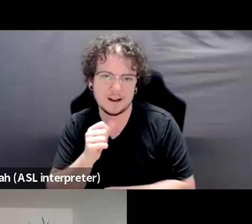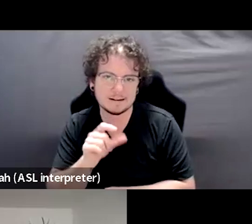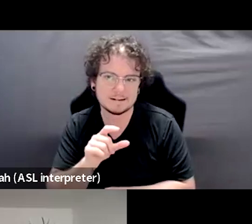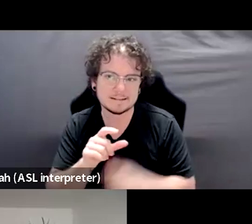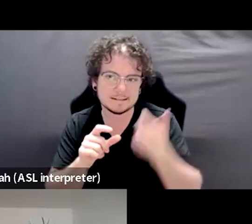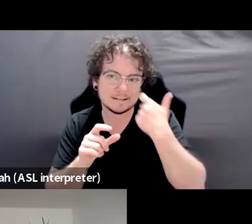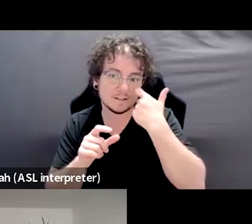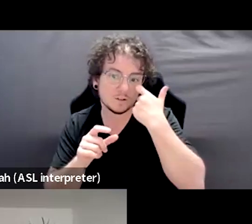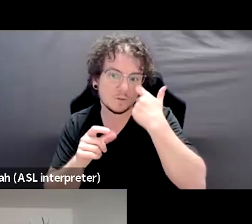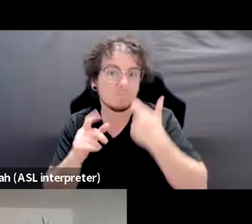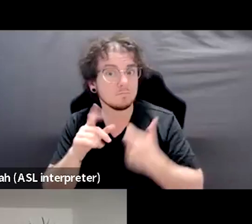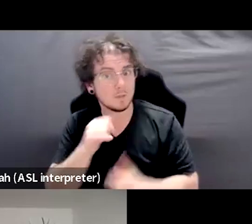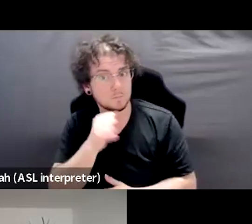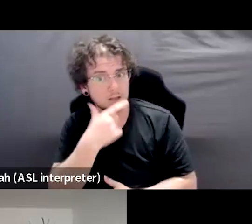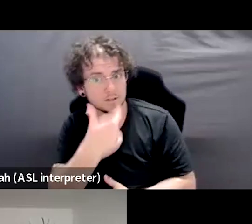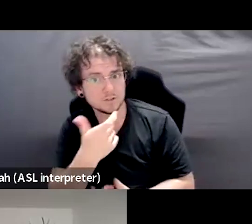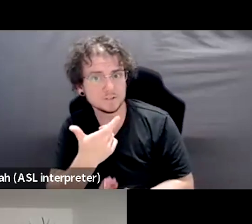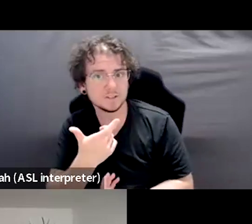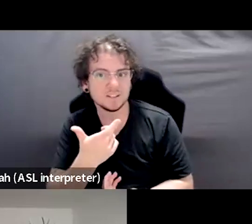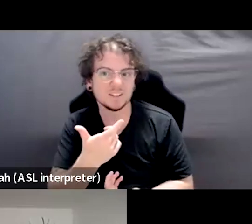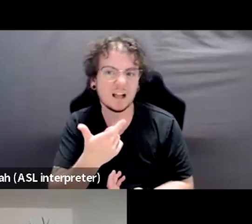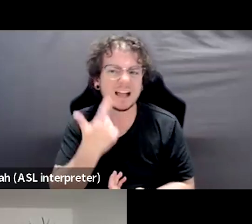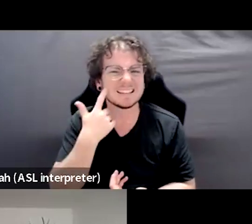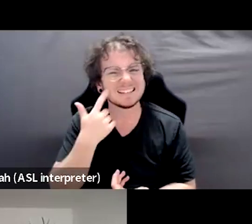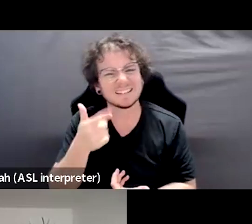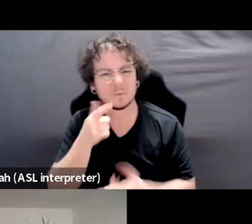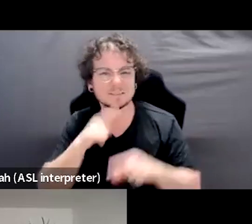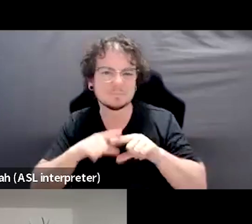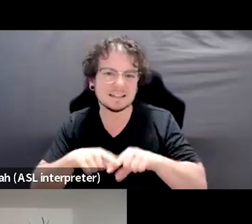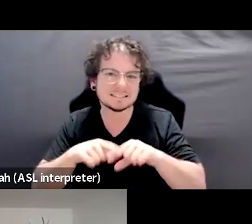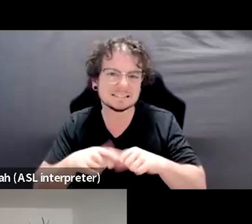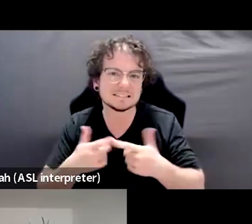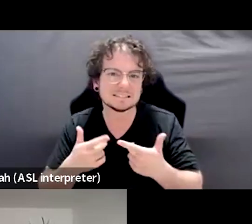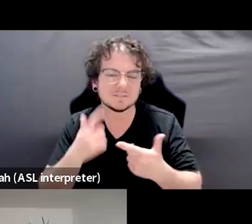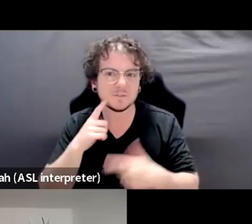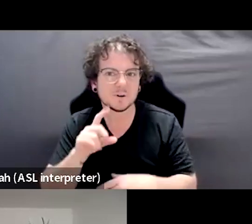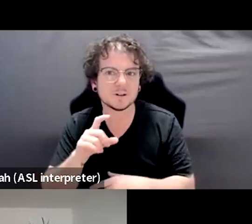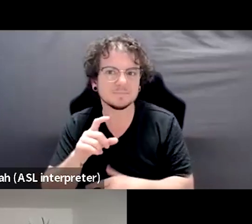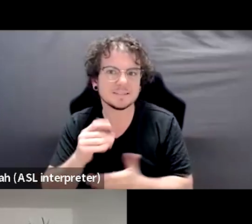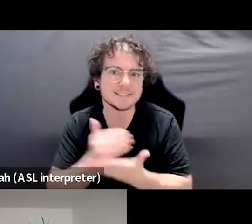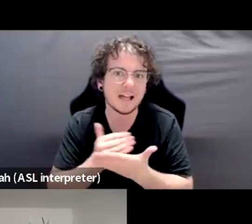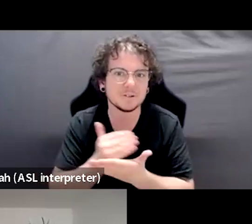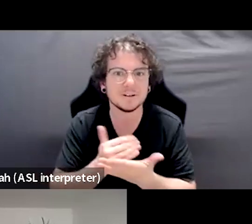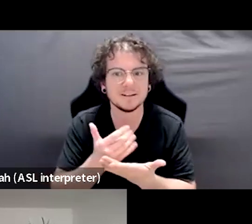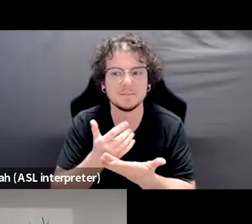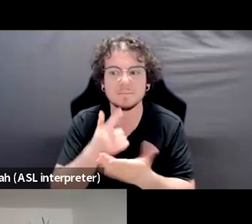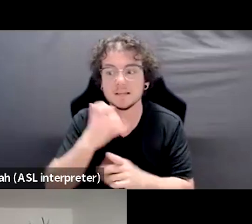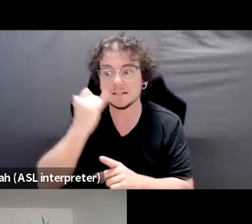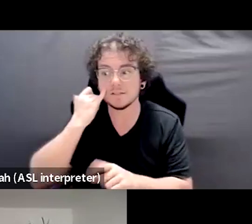depend in terms of salary, I think, like someone working remotely who perhaps maybe would have had